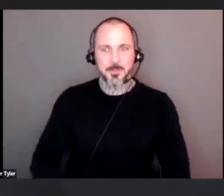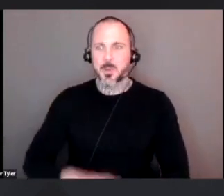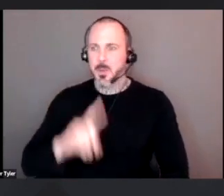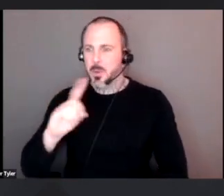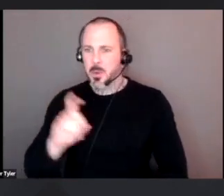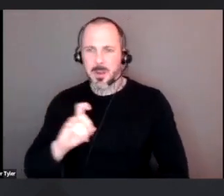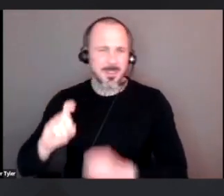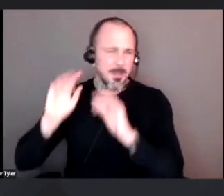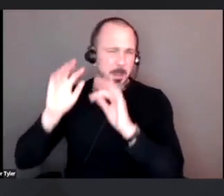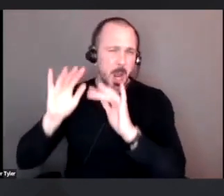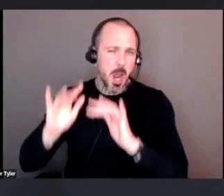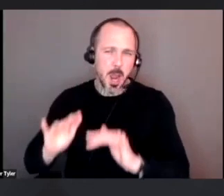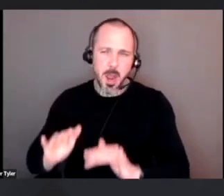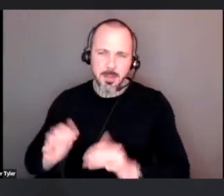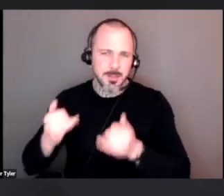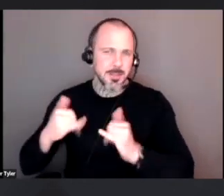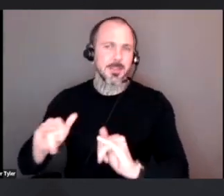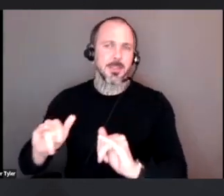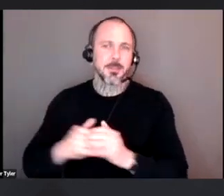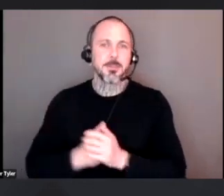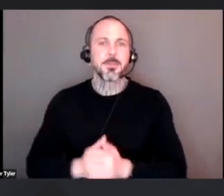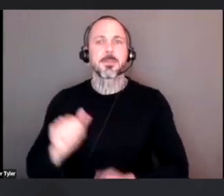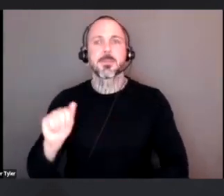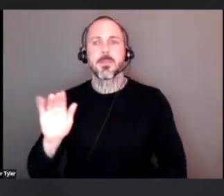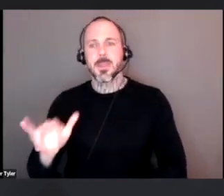on workforce representation?" Any thoughts there from either of you?